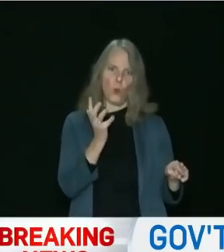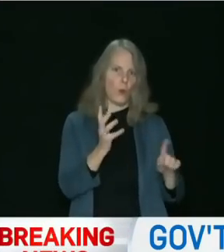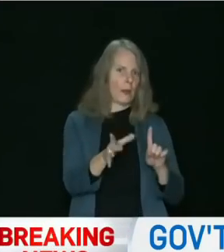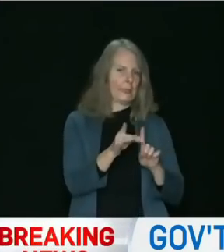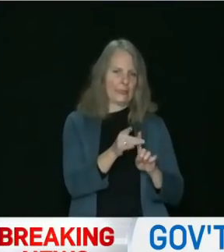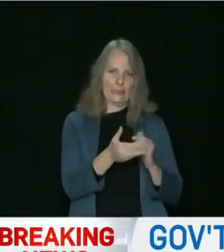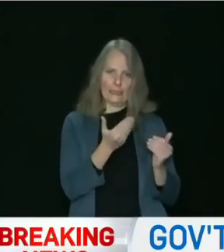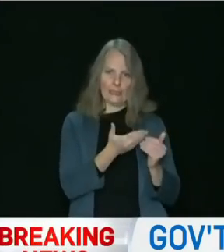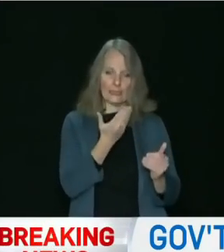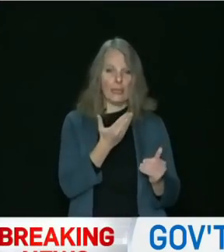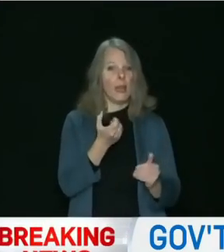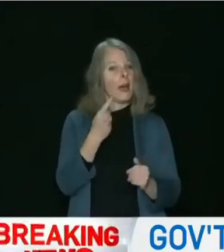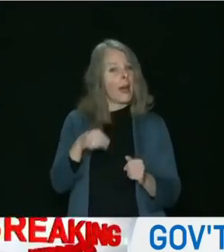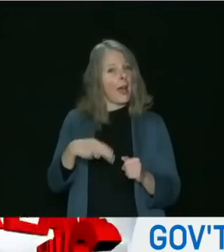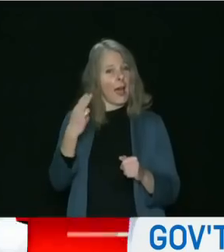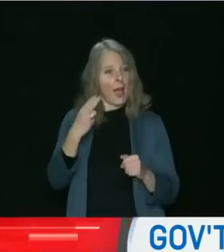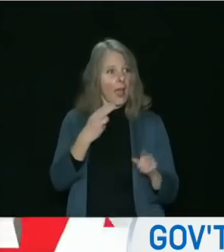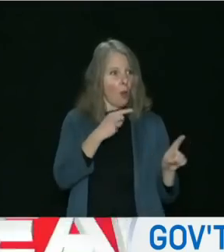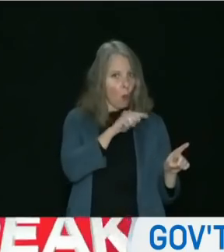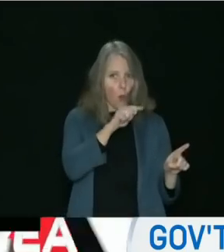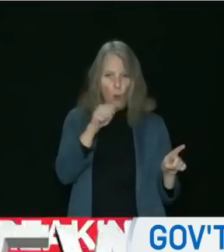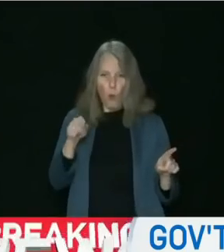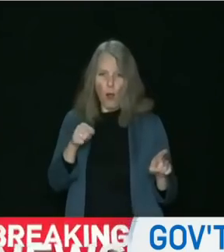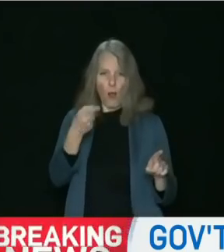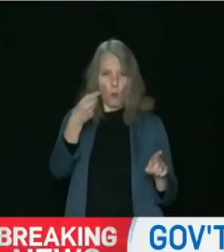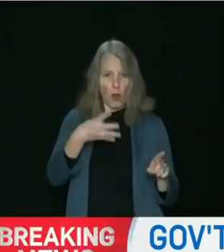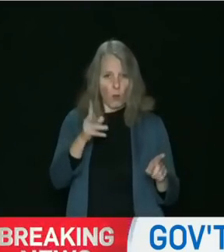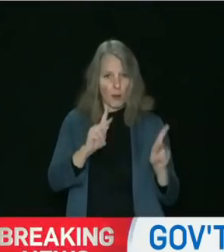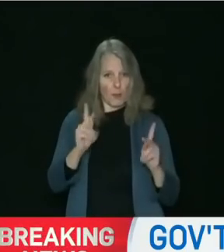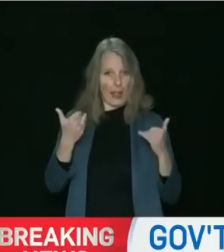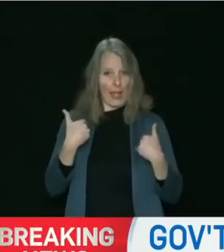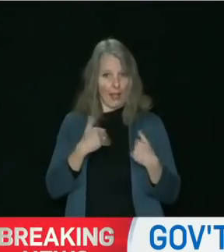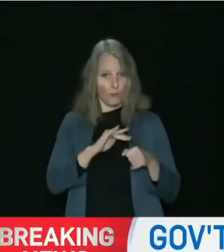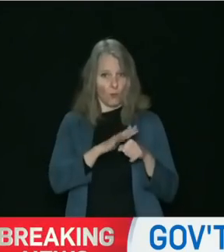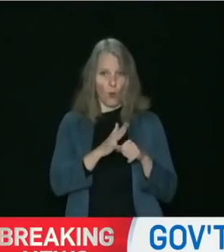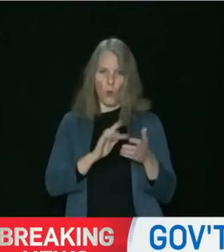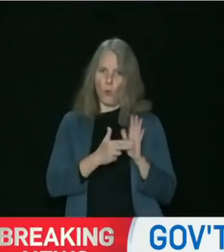DISEASES, OR EXPOSURE, THE